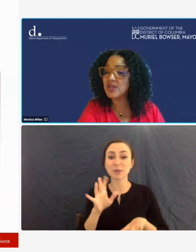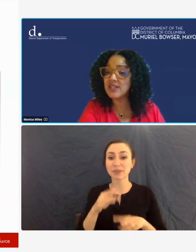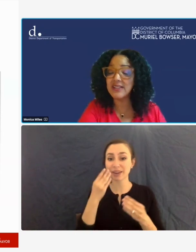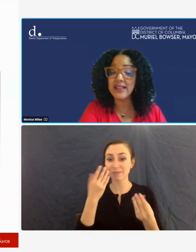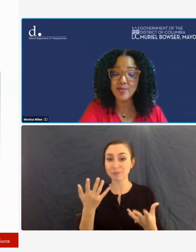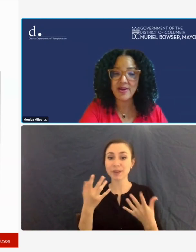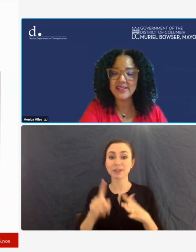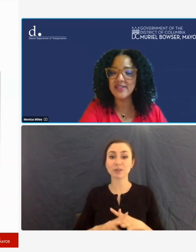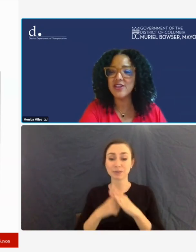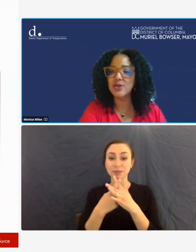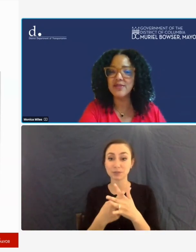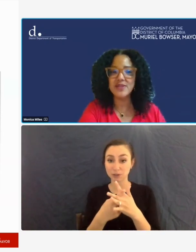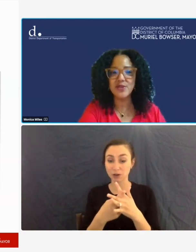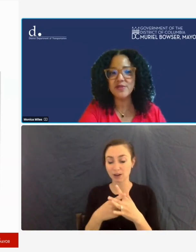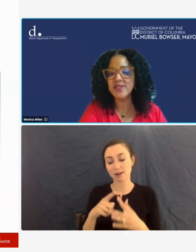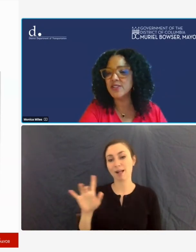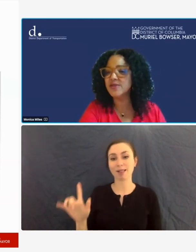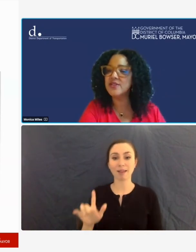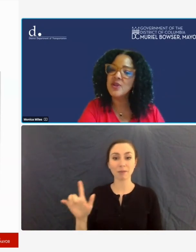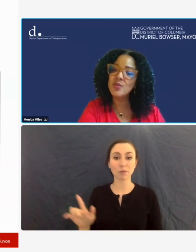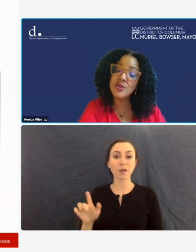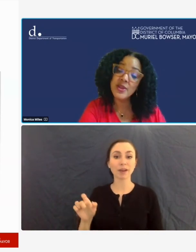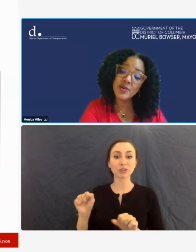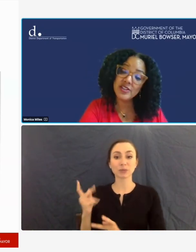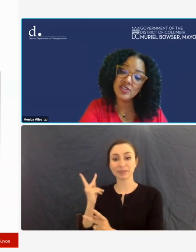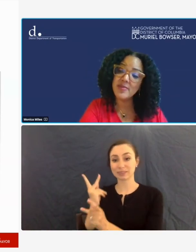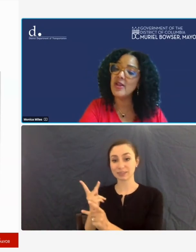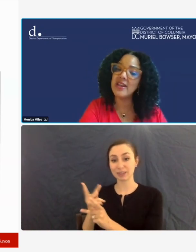a library so that you'll have some reference materials when you have questions about adequate